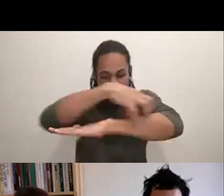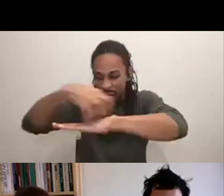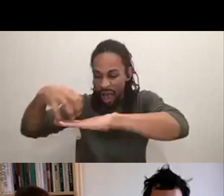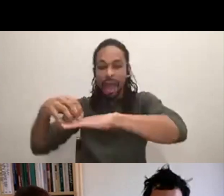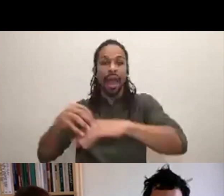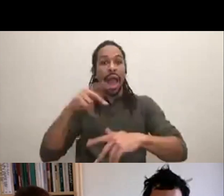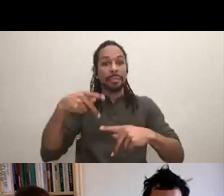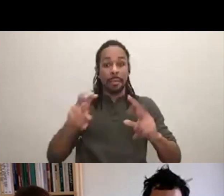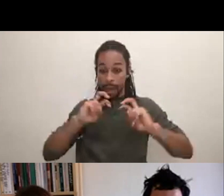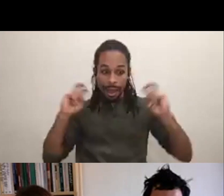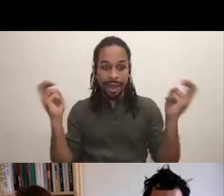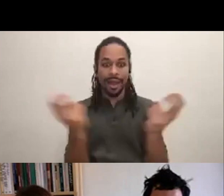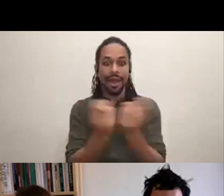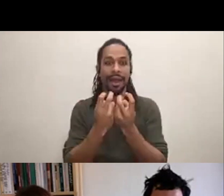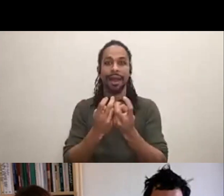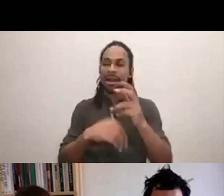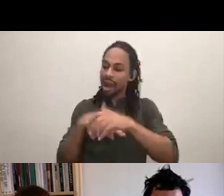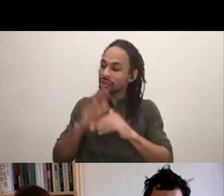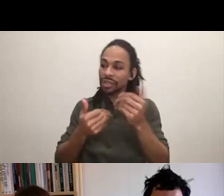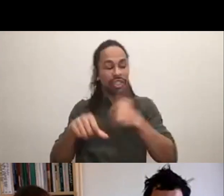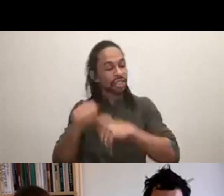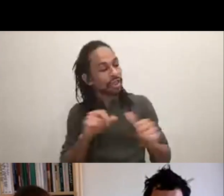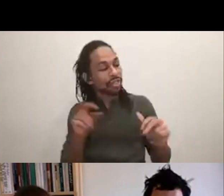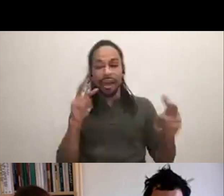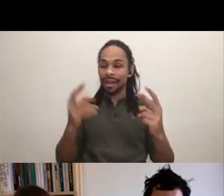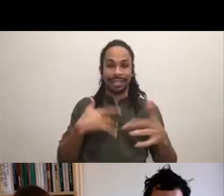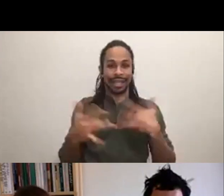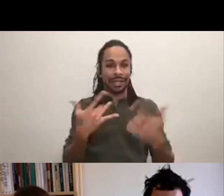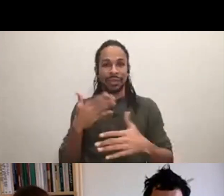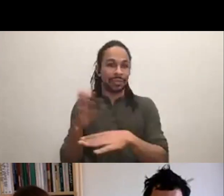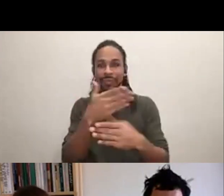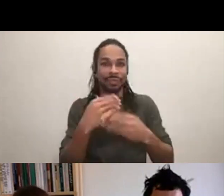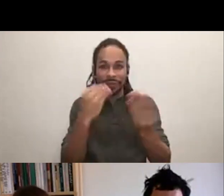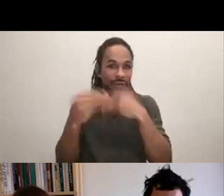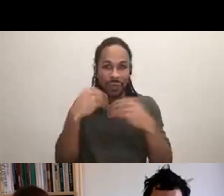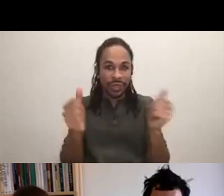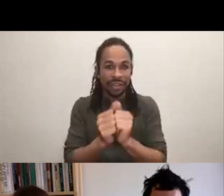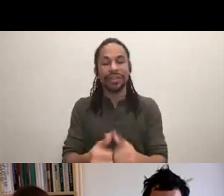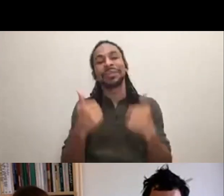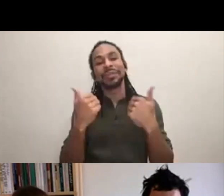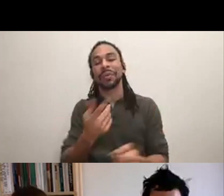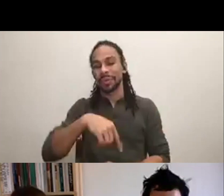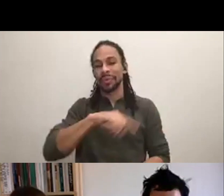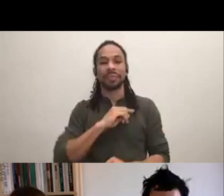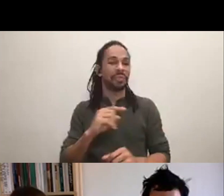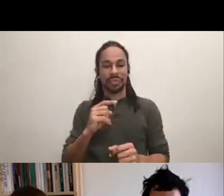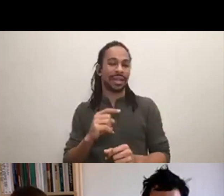meal." And we just loved that we also had a potluck themed image description for the